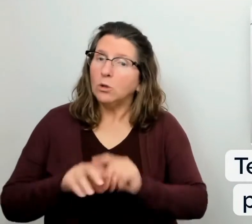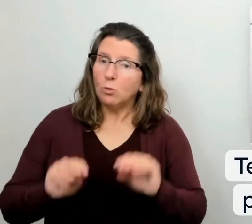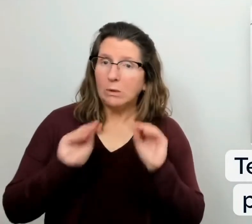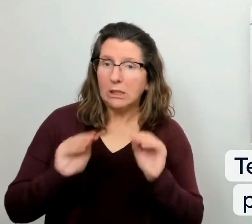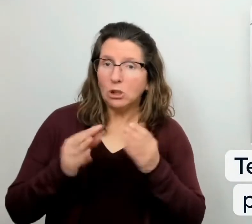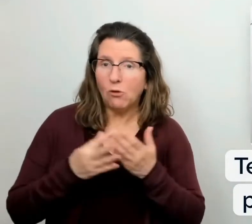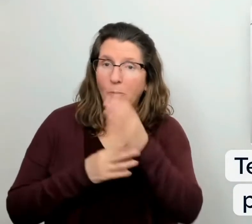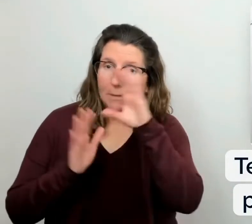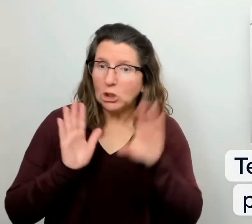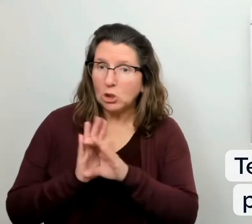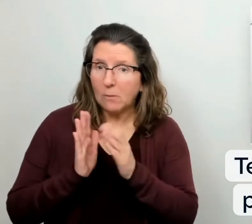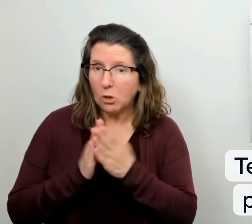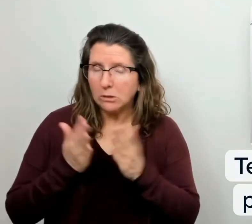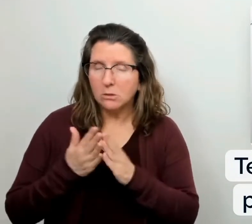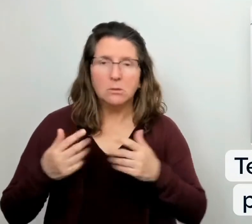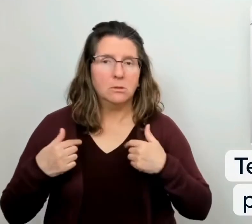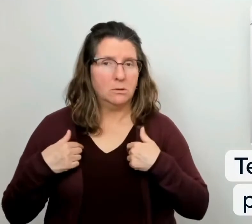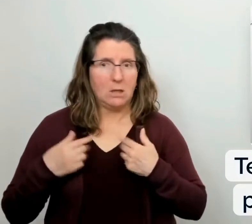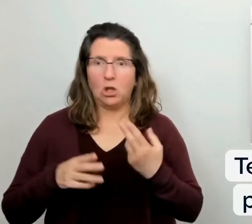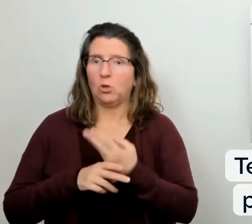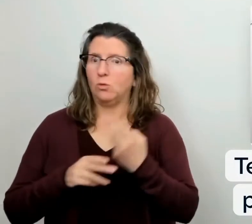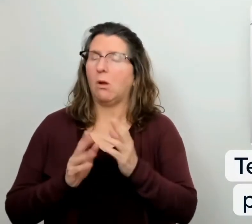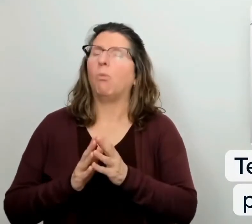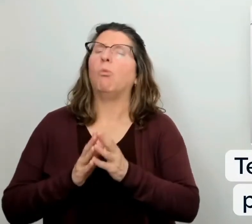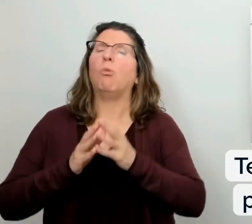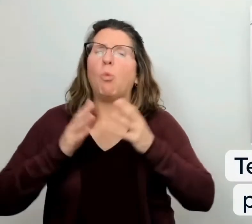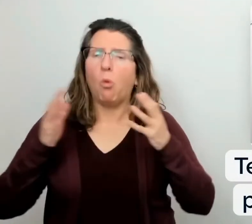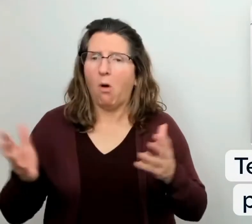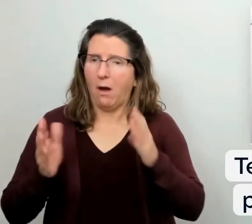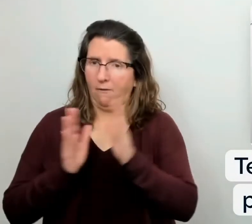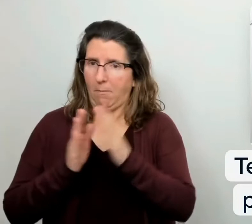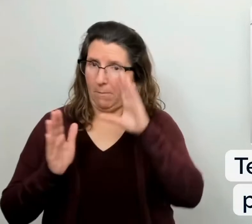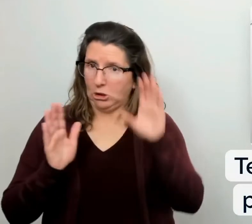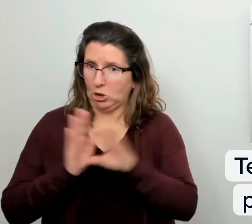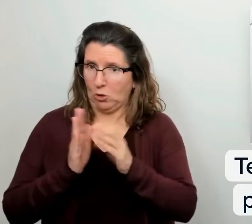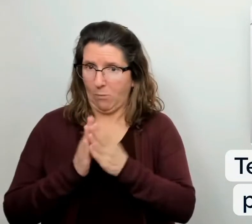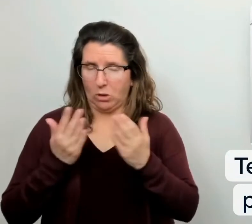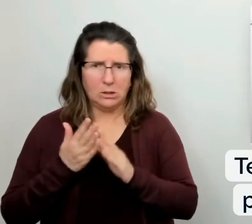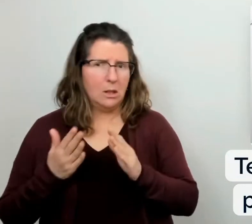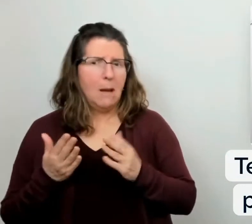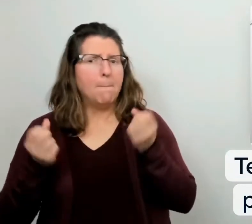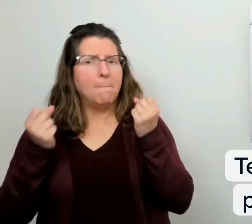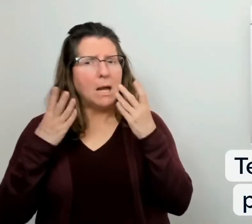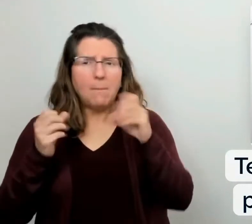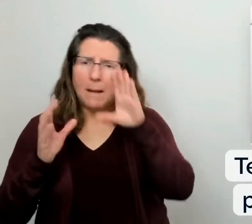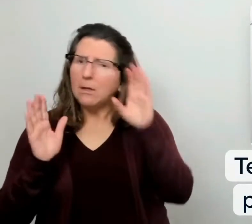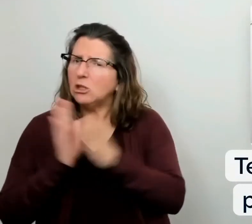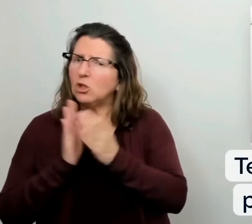Picture books are a wonderful teaching tool. I use them often in my practice.